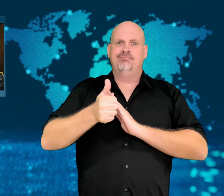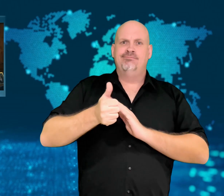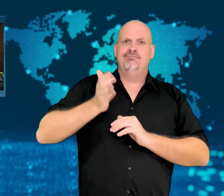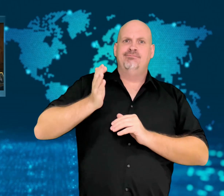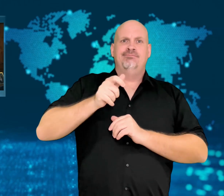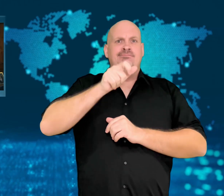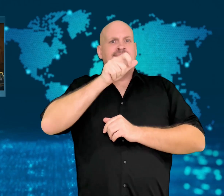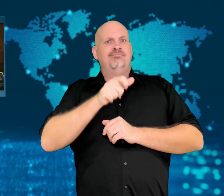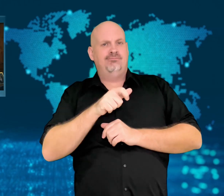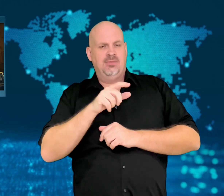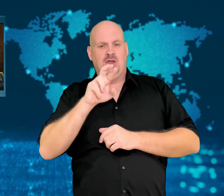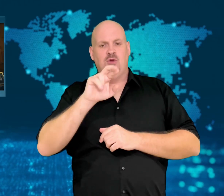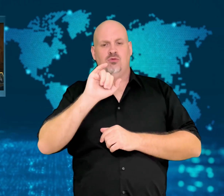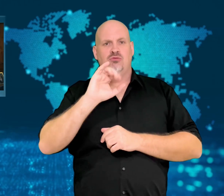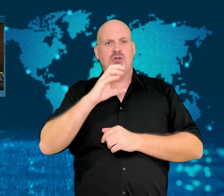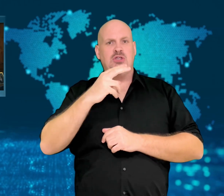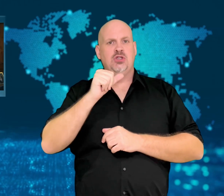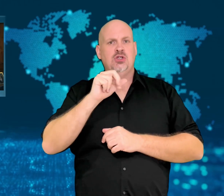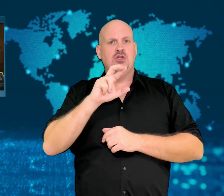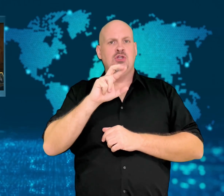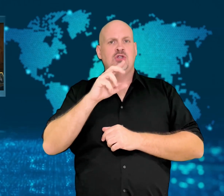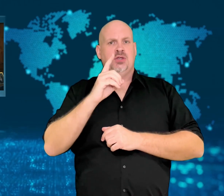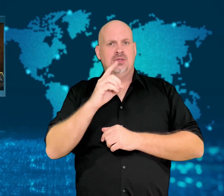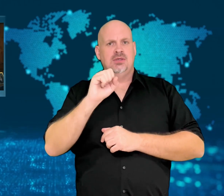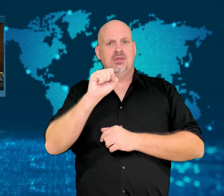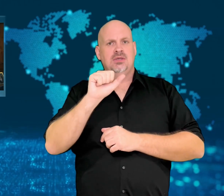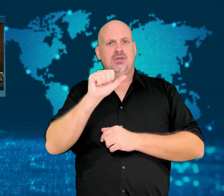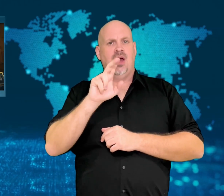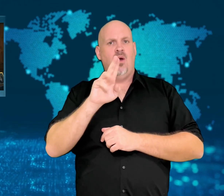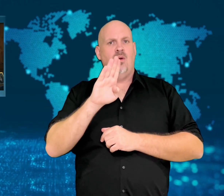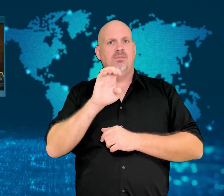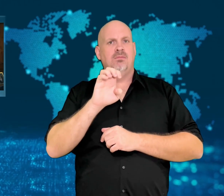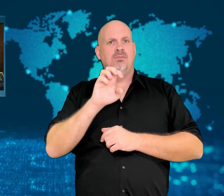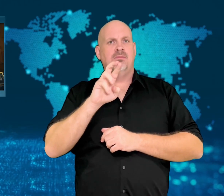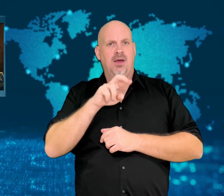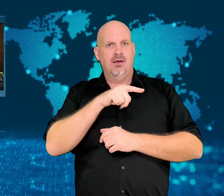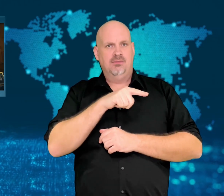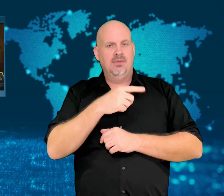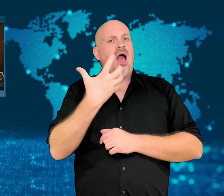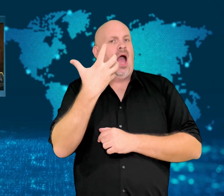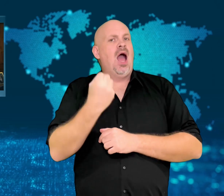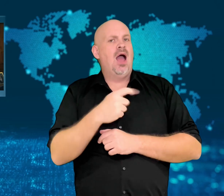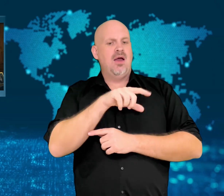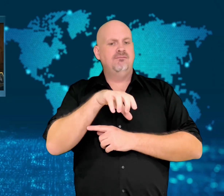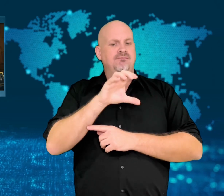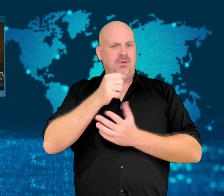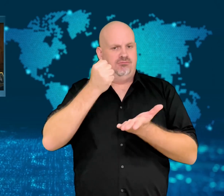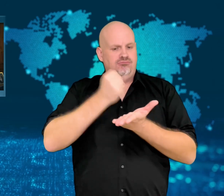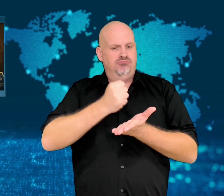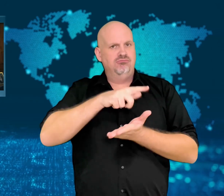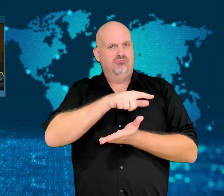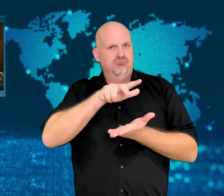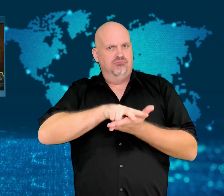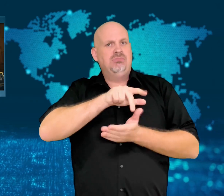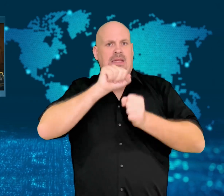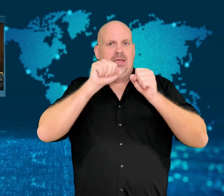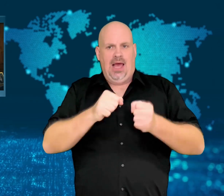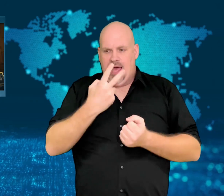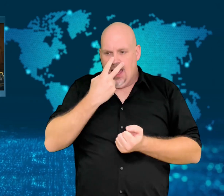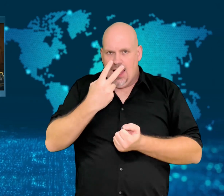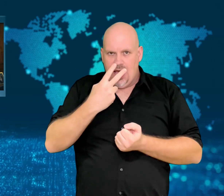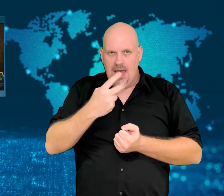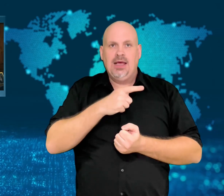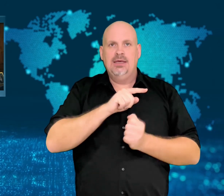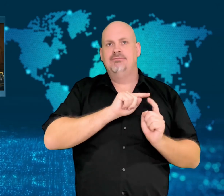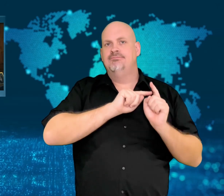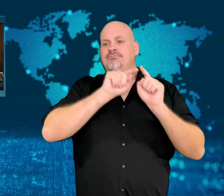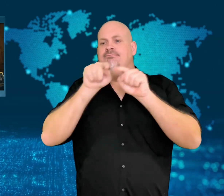One of Biden's lawyers, Richard Sauber, who had clearance,